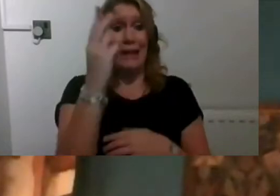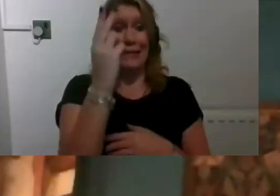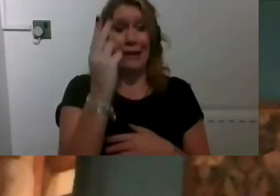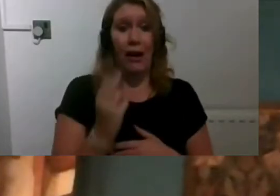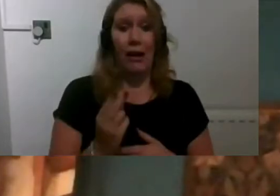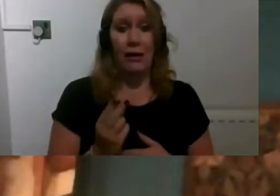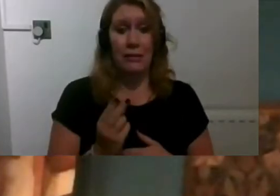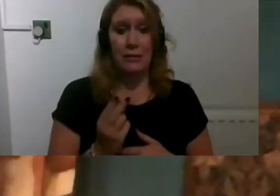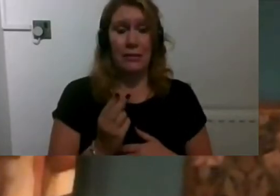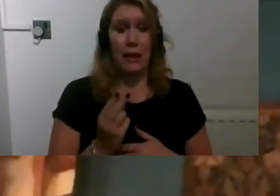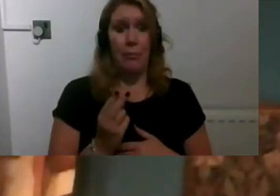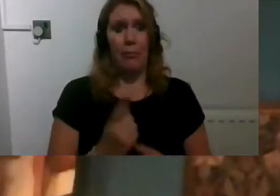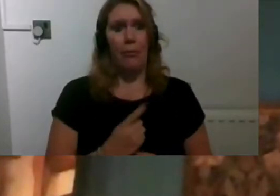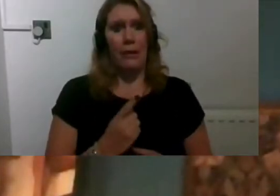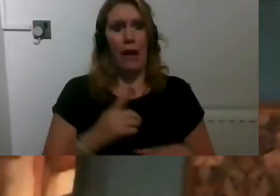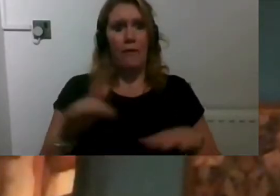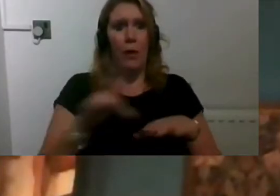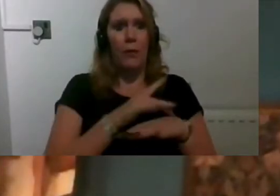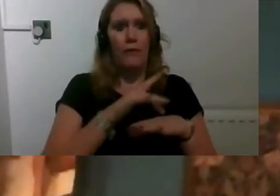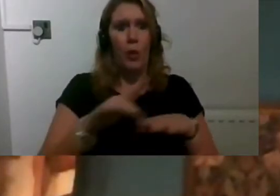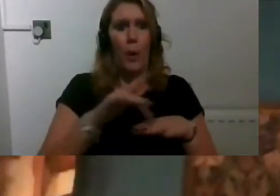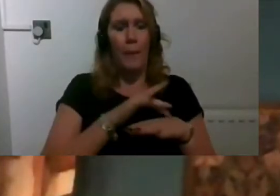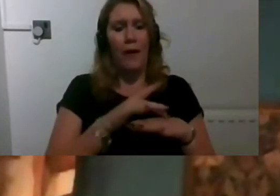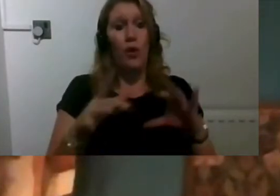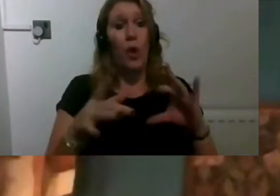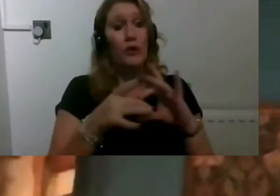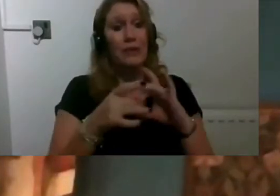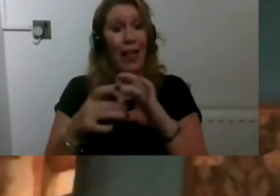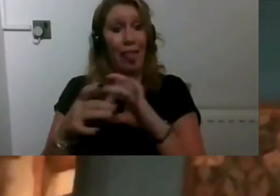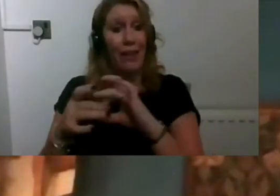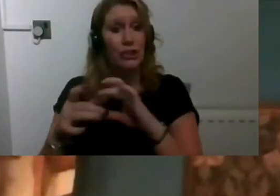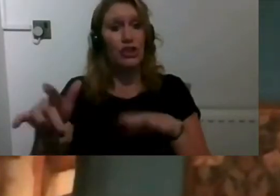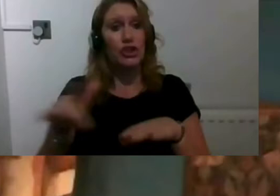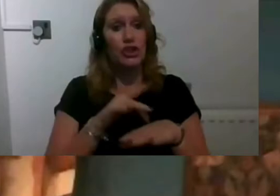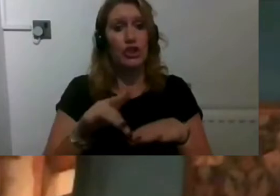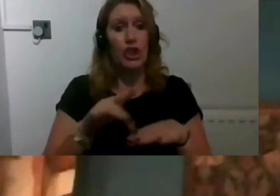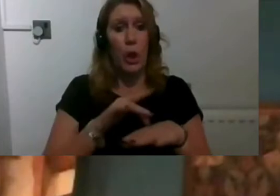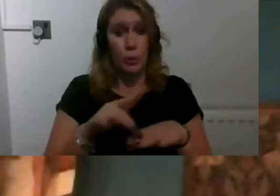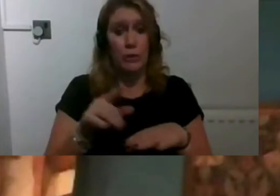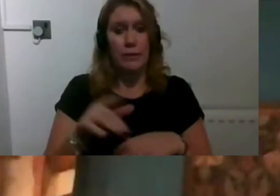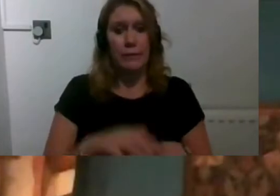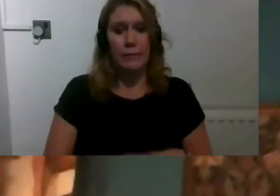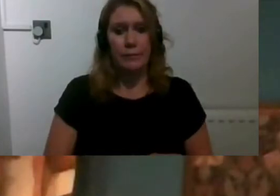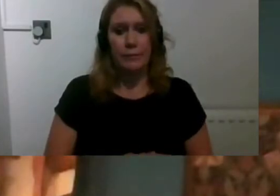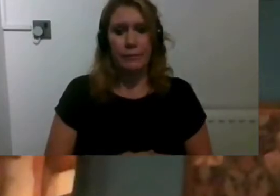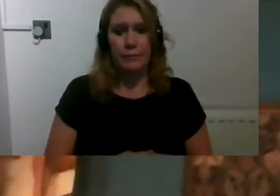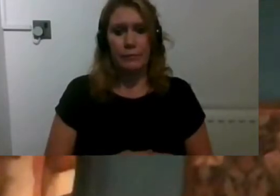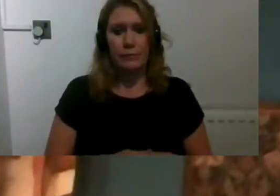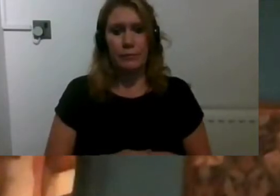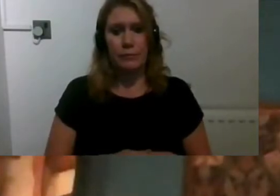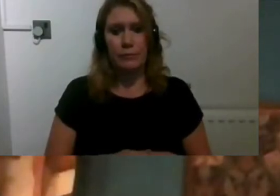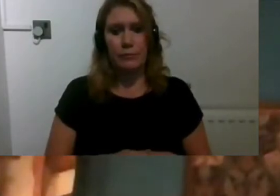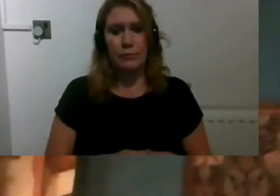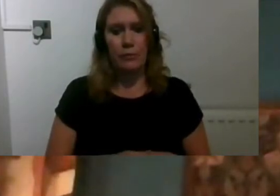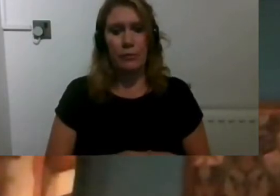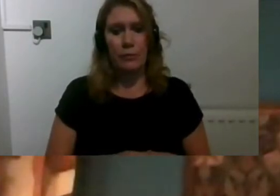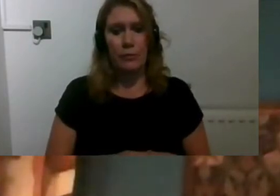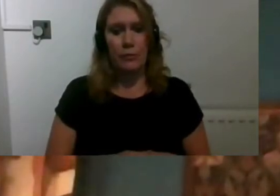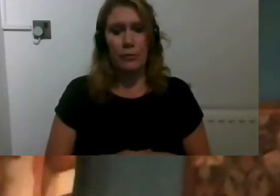performers for your shows in Three Mills which was brilliant, the food yeah